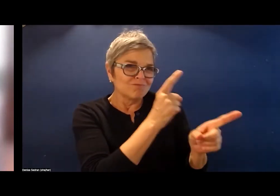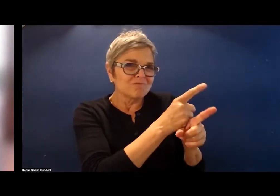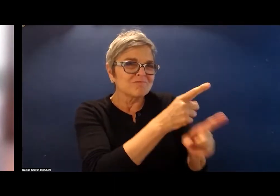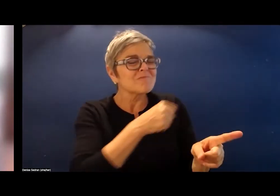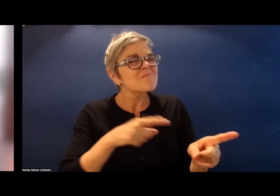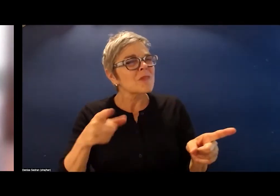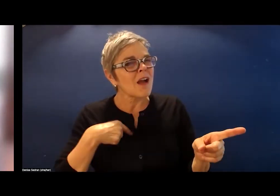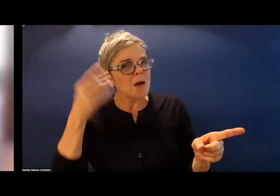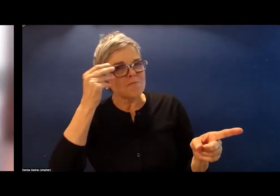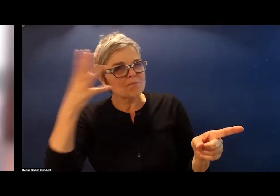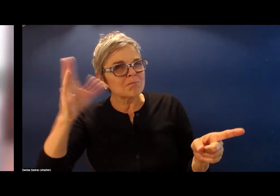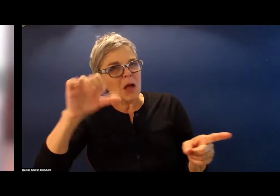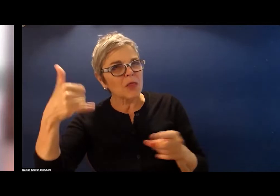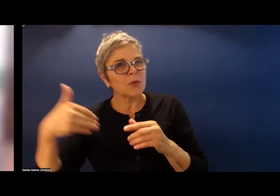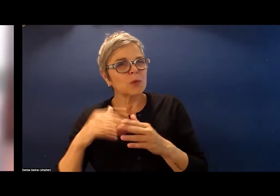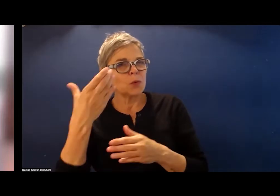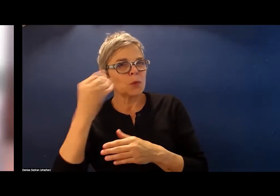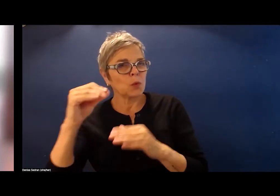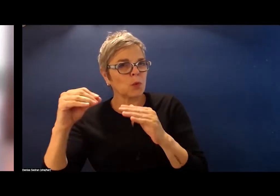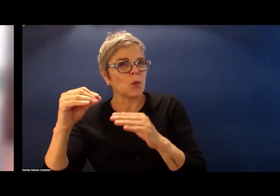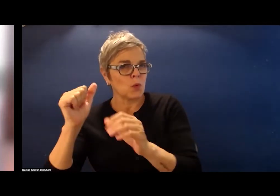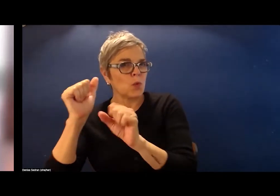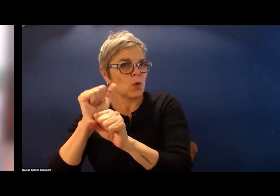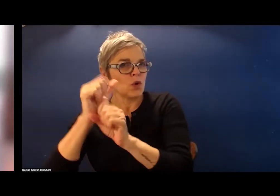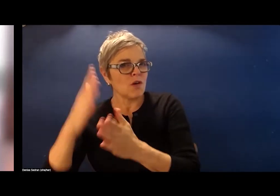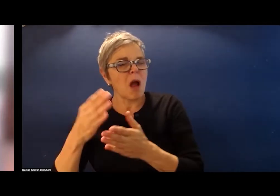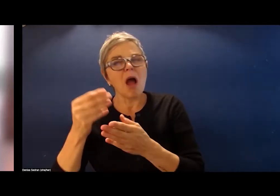that I was doing this podcast with you iand the AGGV today.